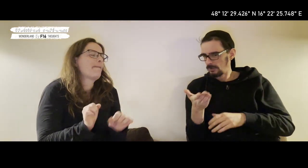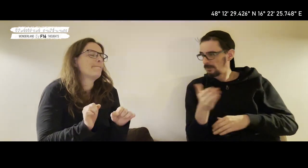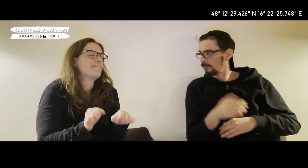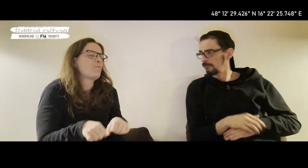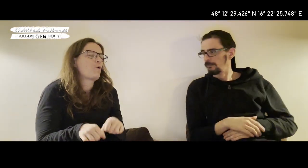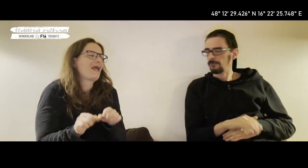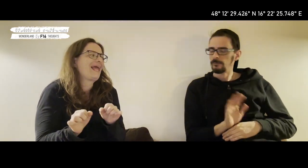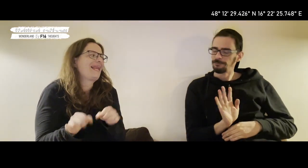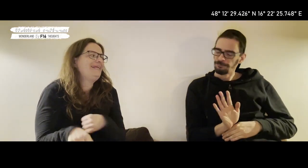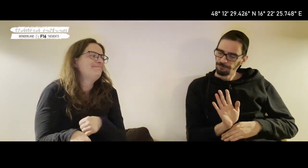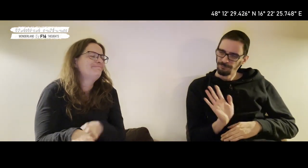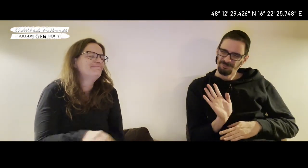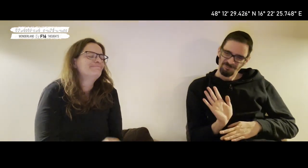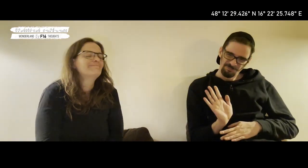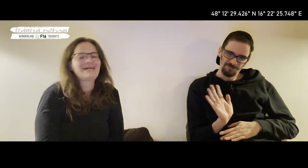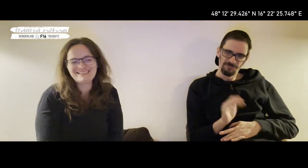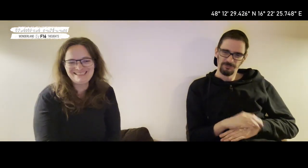Absolutely. - I would leave it at that.